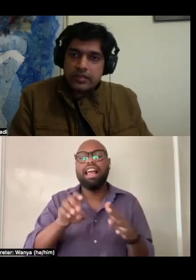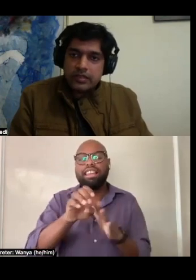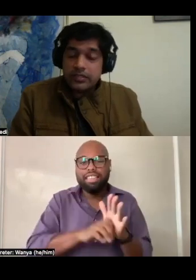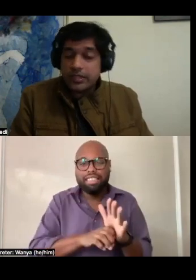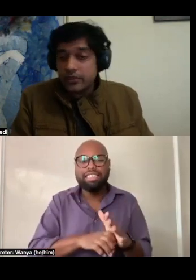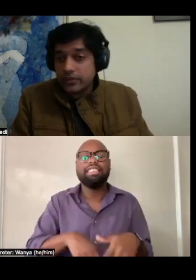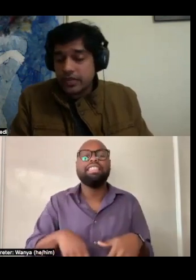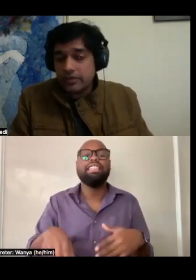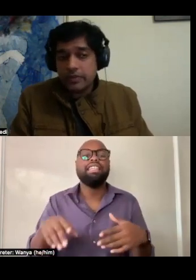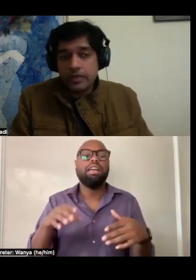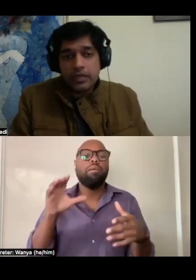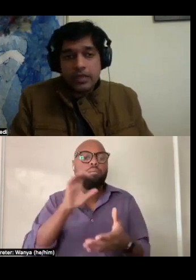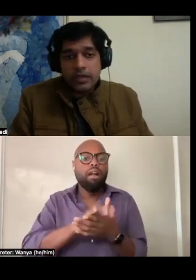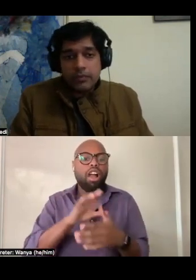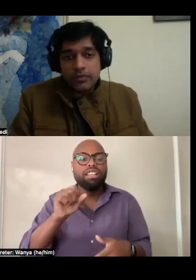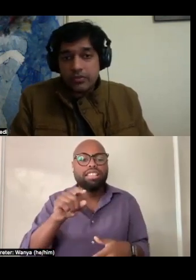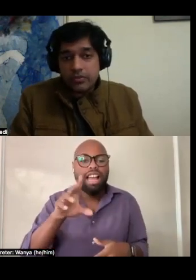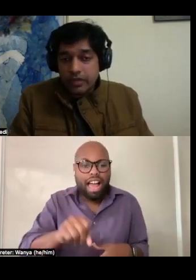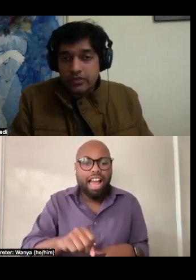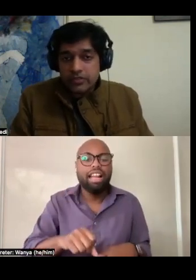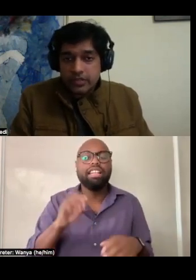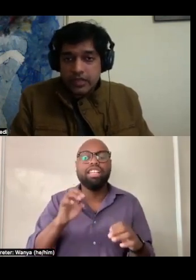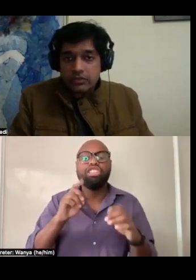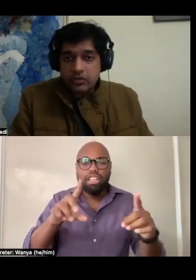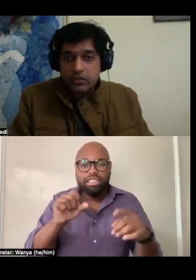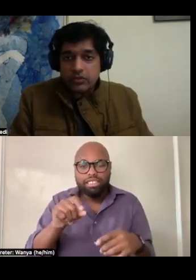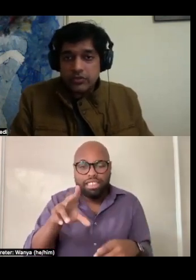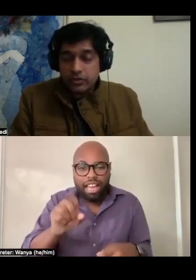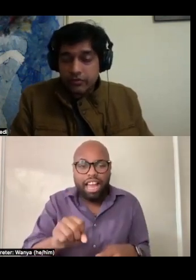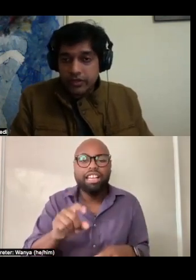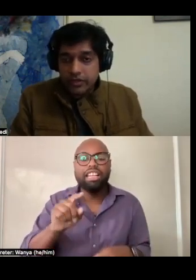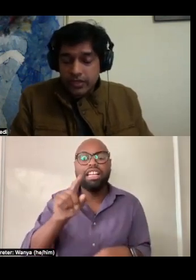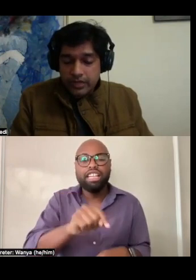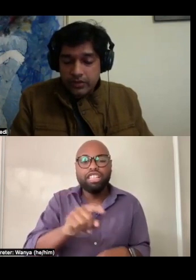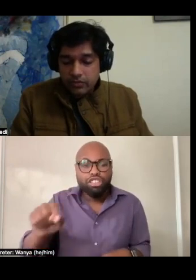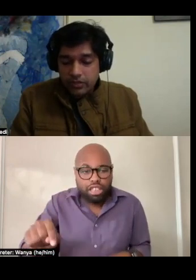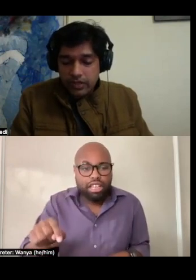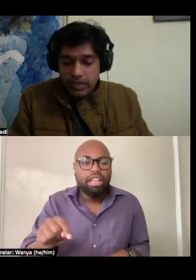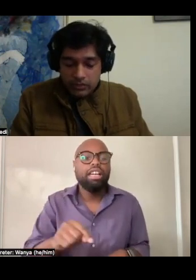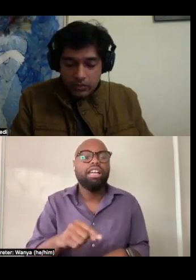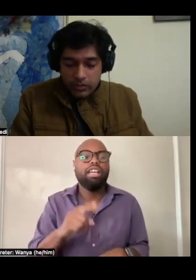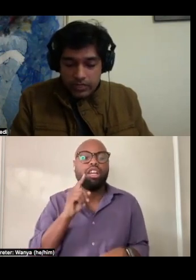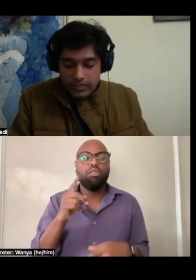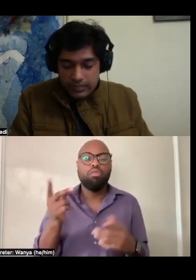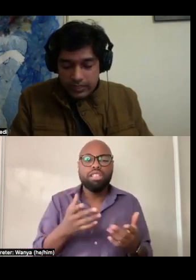ten-year time, presence of elders in the household. Geographic indicators, whether the household is in